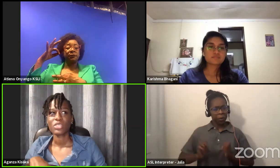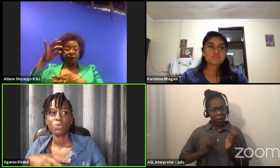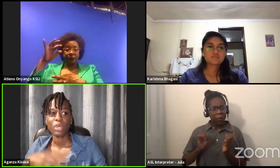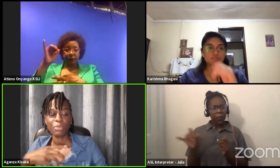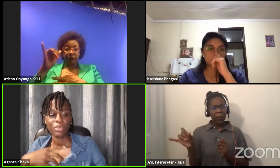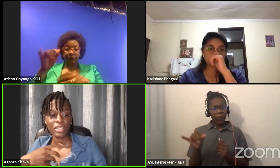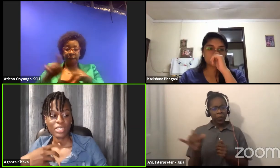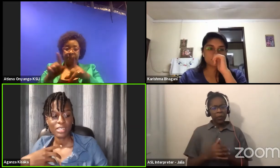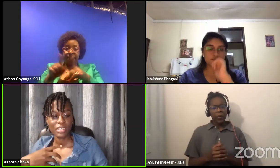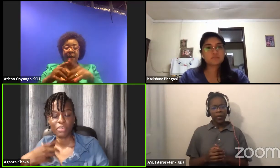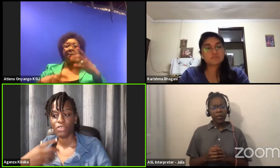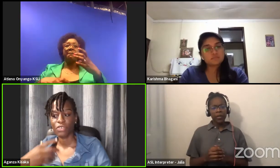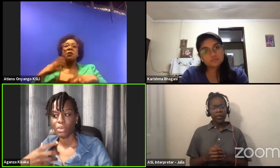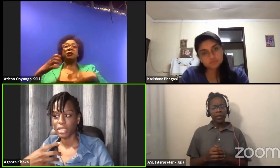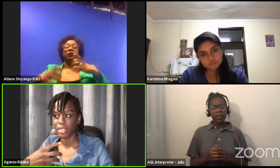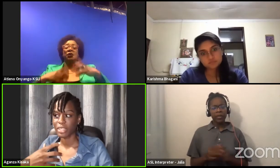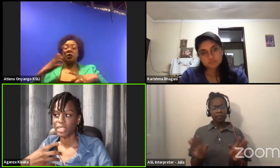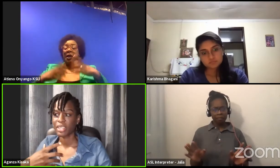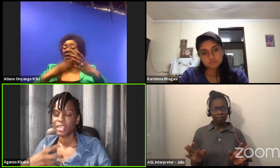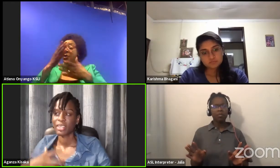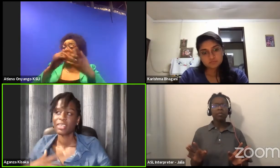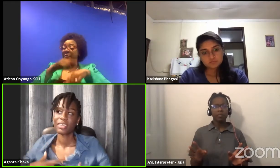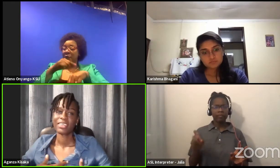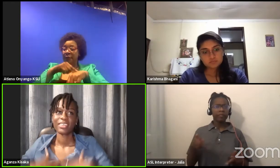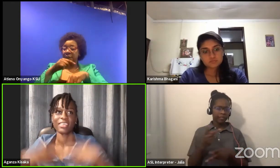So at what point does the performer unveil themselves